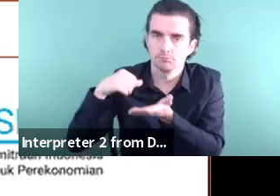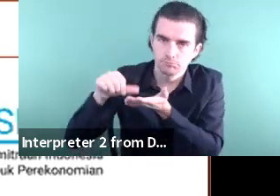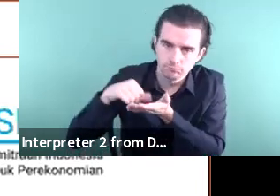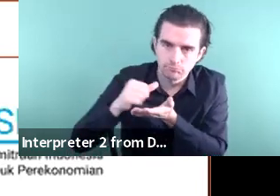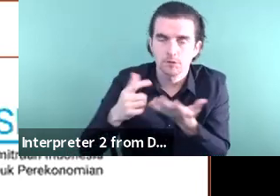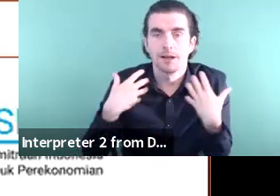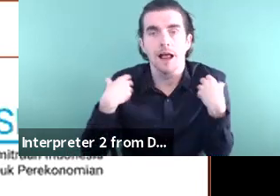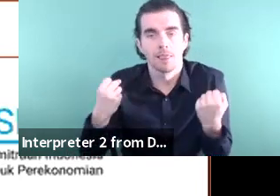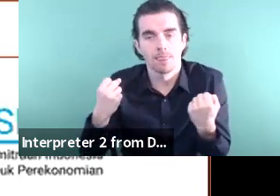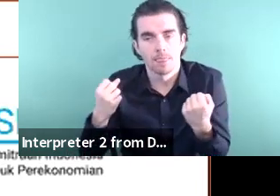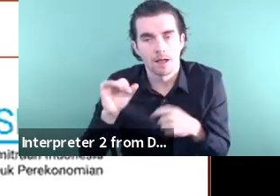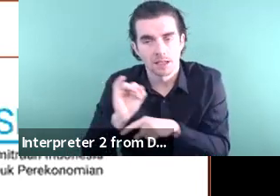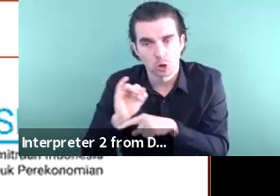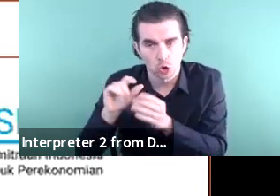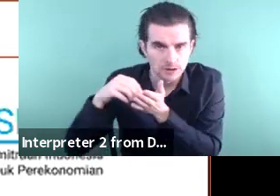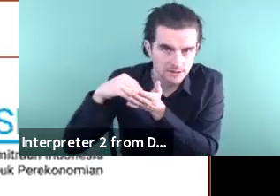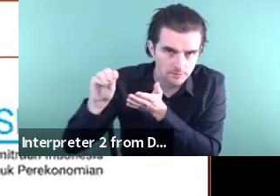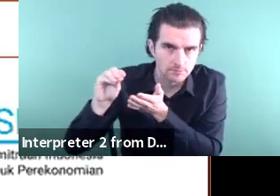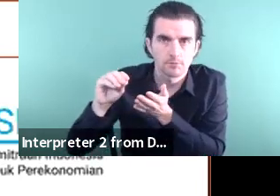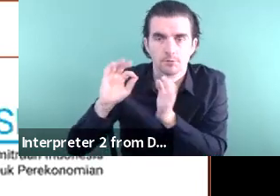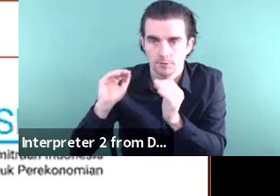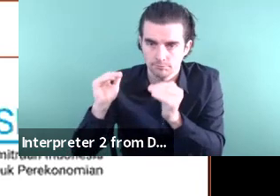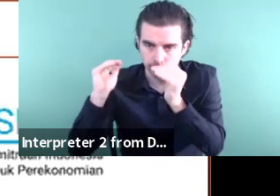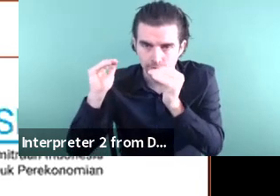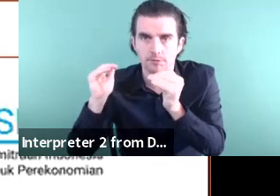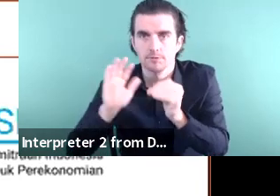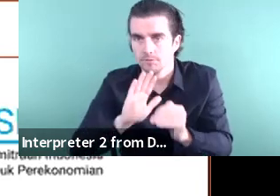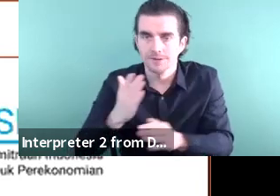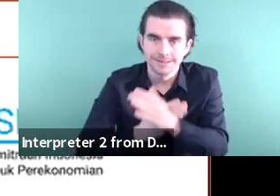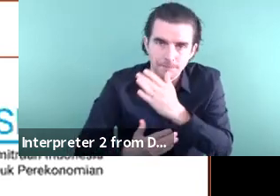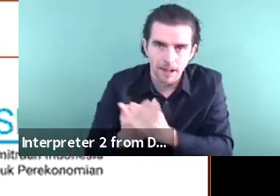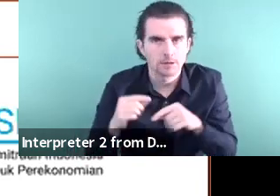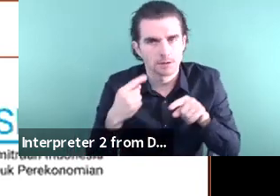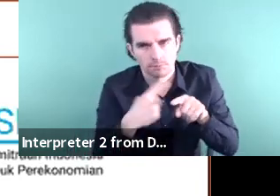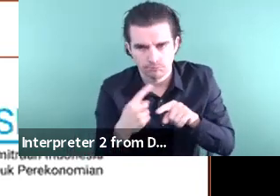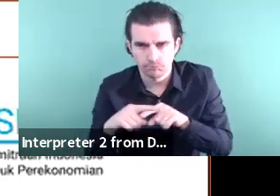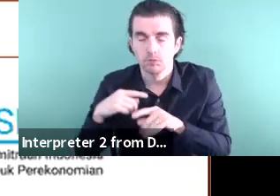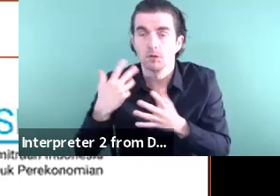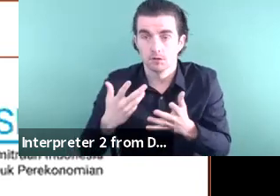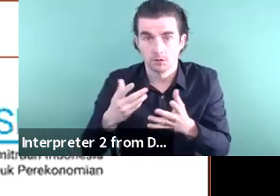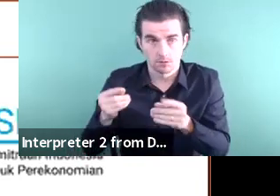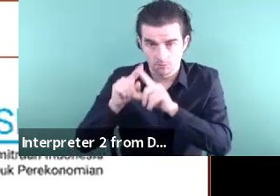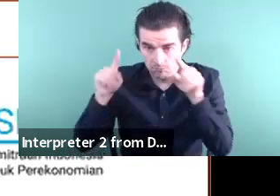is imported so yeah, we propose to have generated zero-rated import tax as well. But